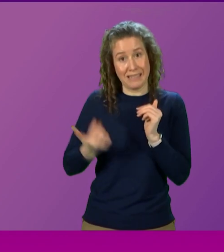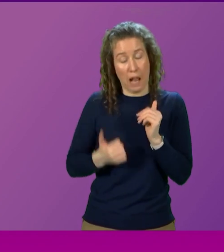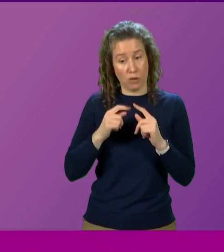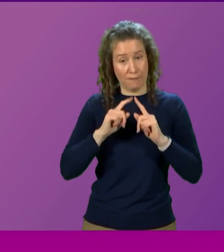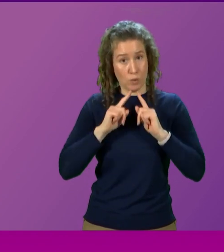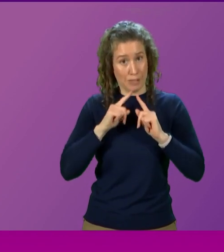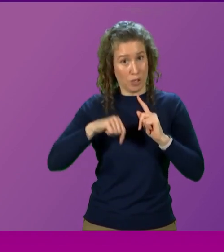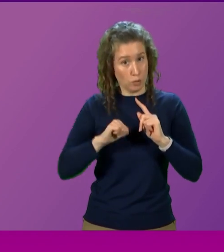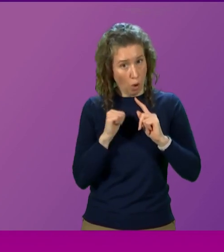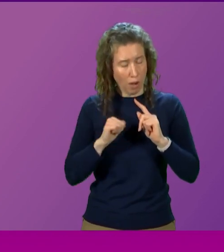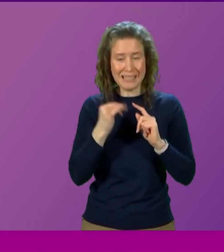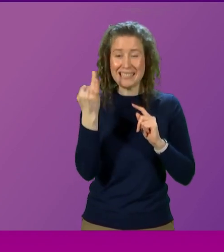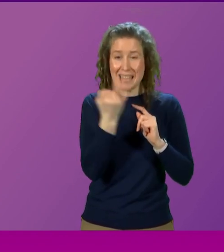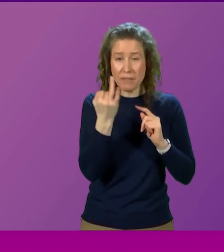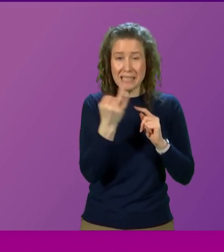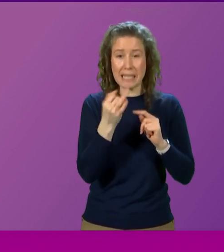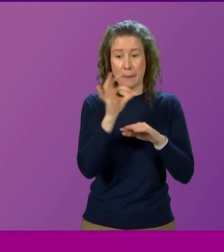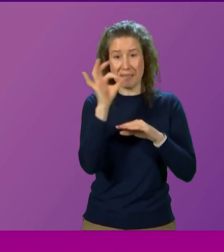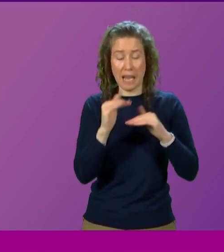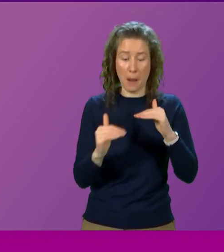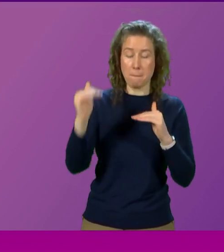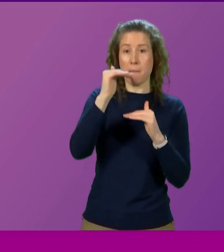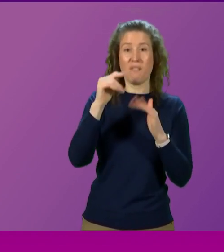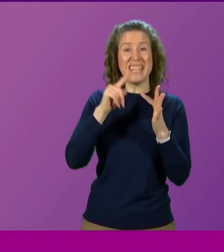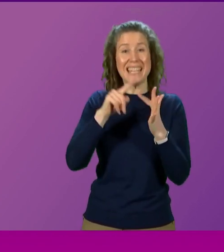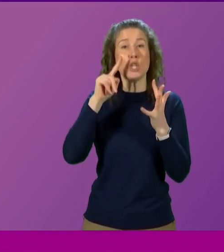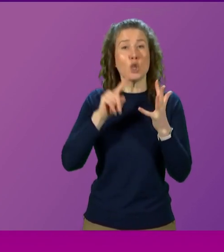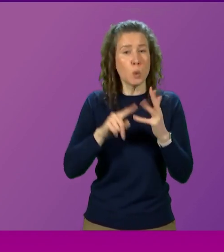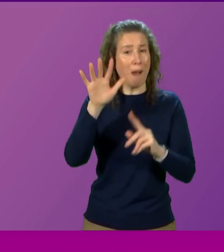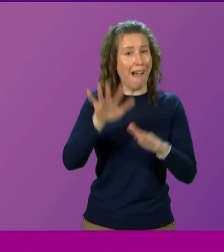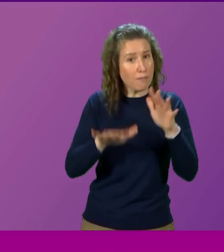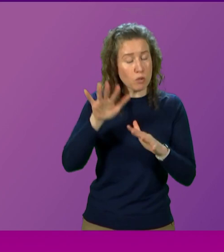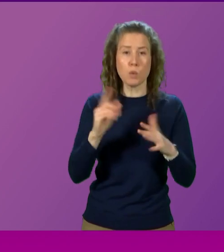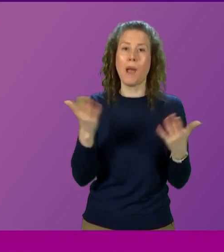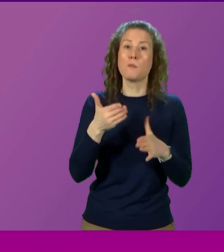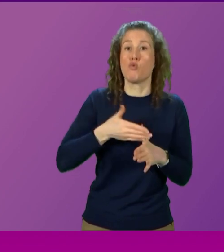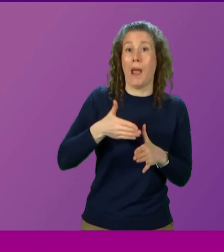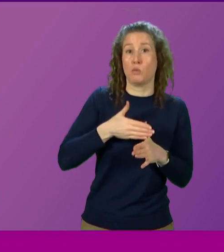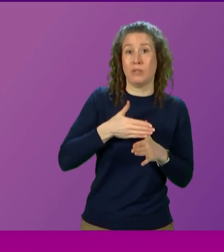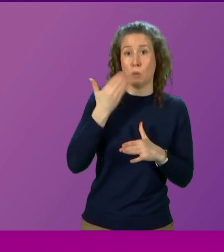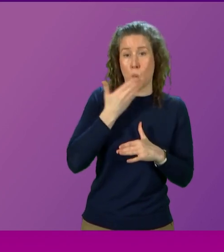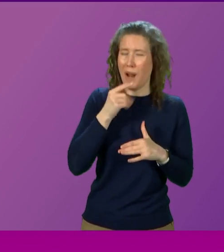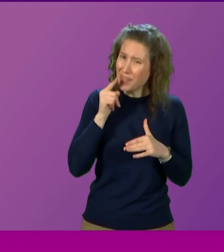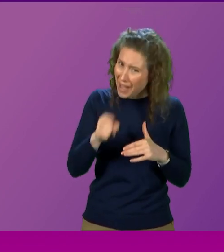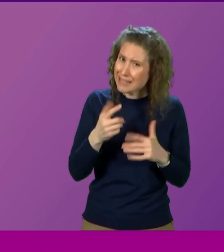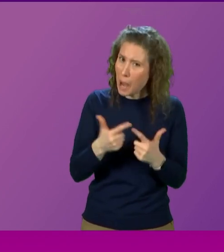that are 17 per cent above the European Union average at primary level. That is how much we value teachers.